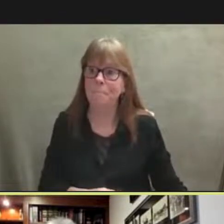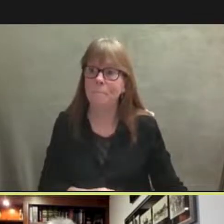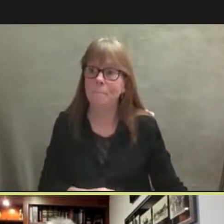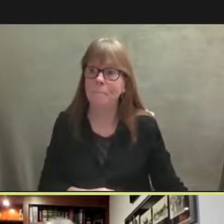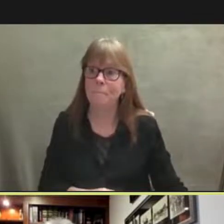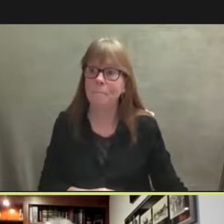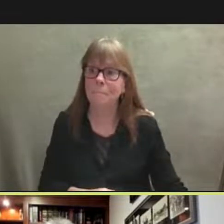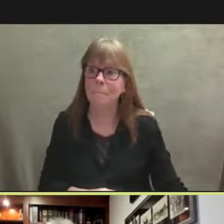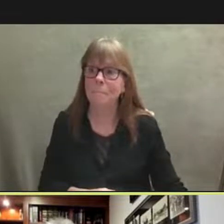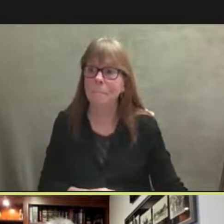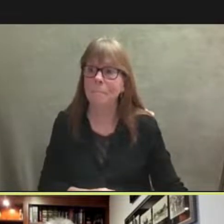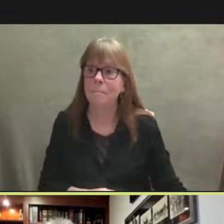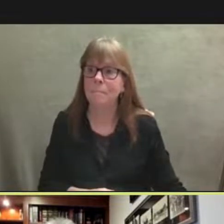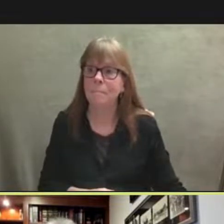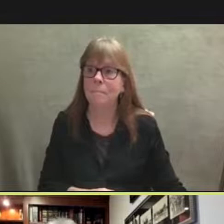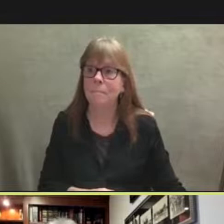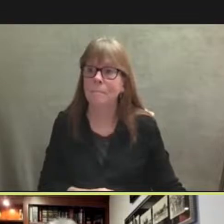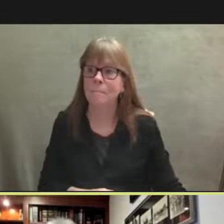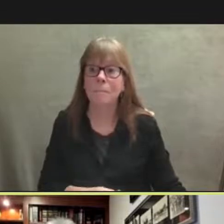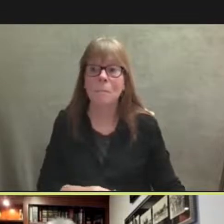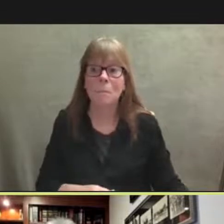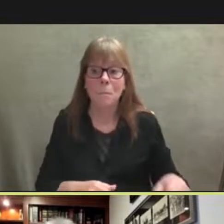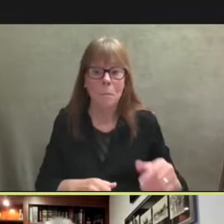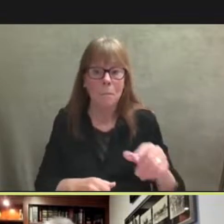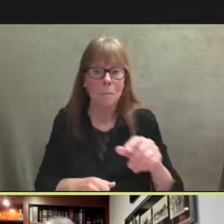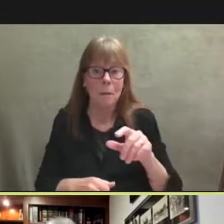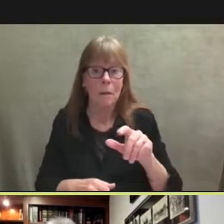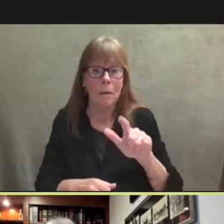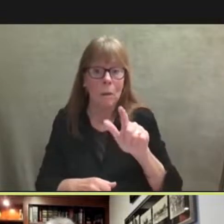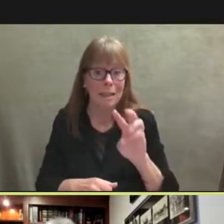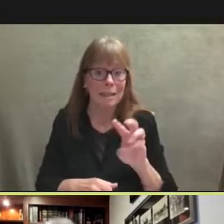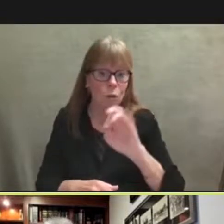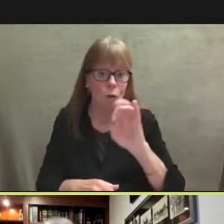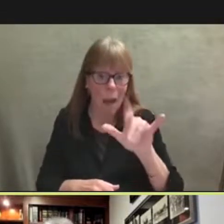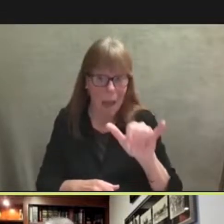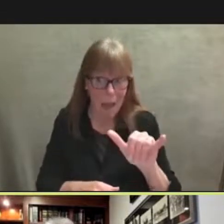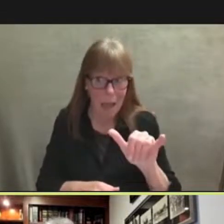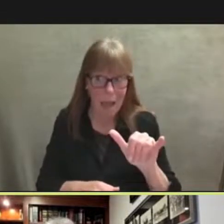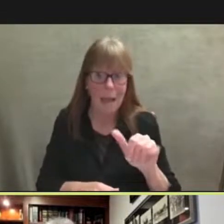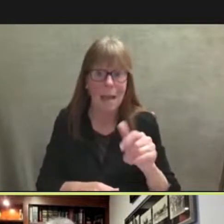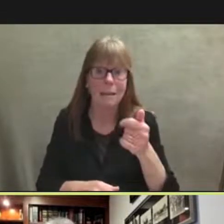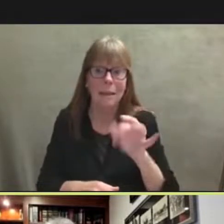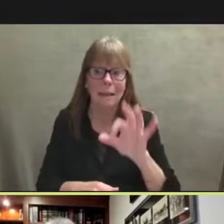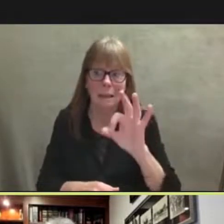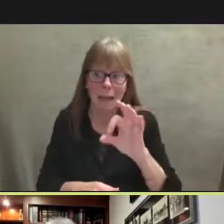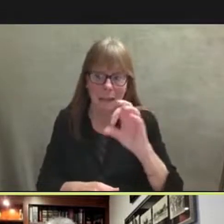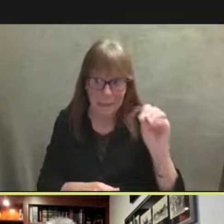At 10:00 a.m. on 26 July 1990, President George H.W. Bush signed into law the Americans with